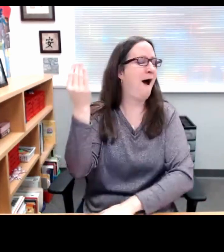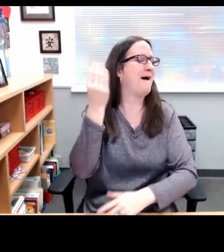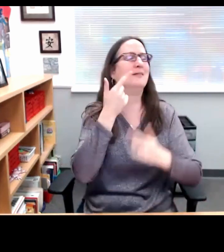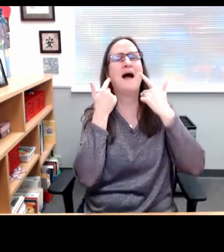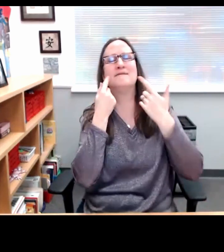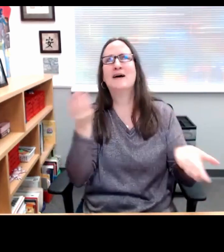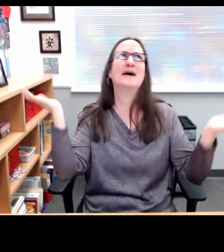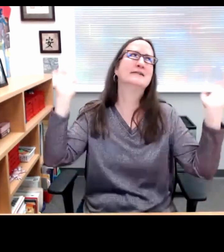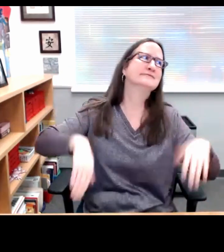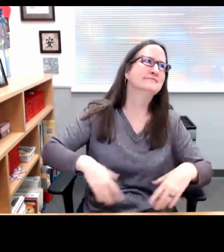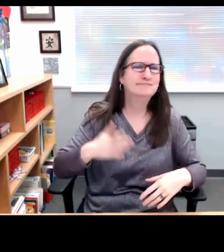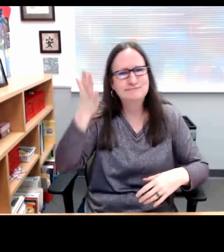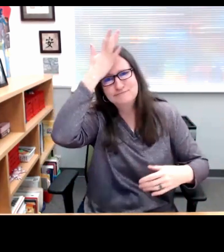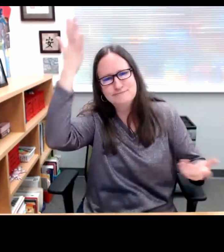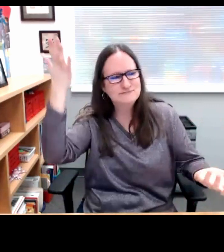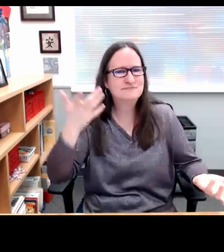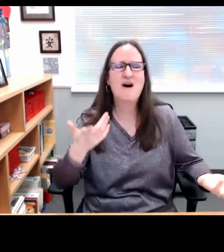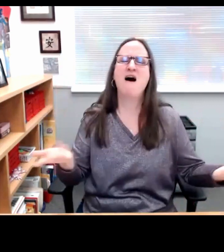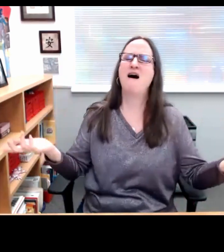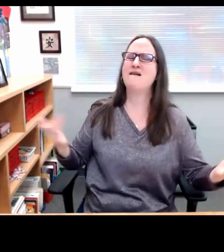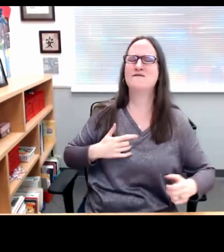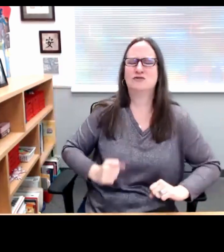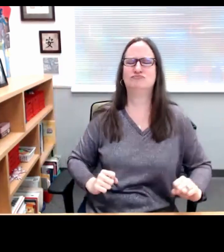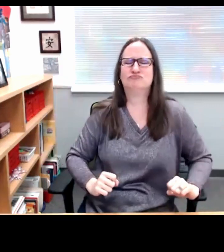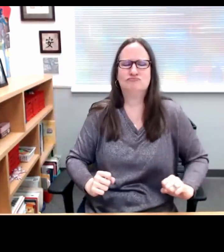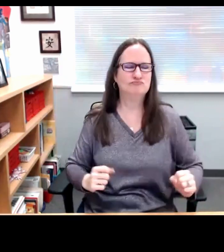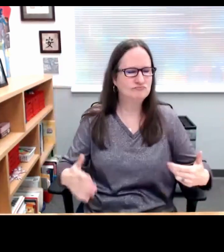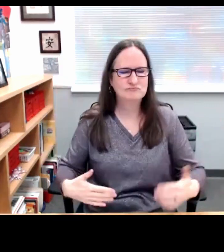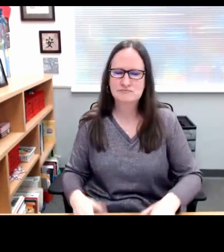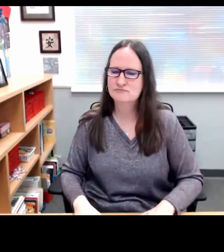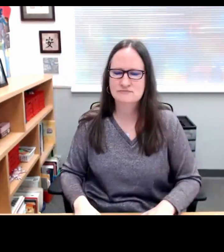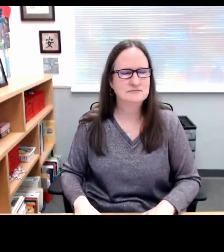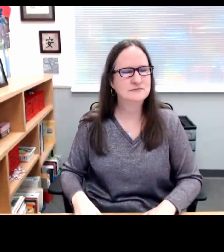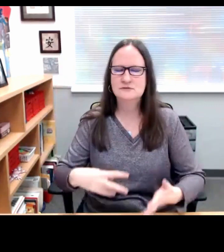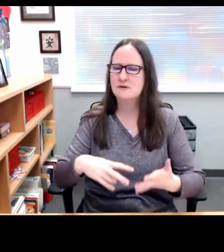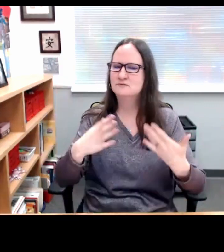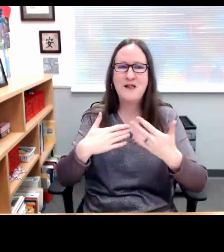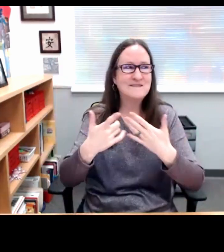And you know what? I lifted up my book and there's my keys. Oh, silly me. And then just move on.